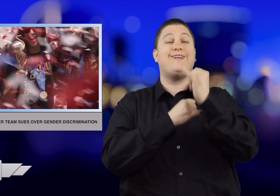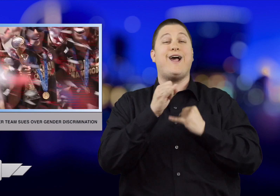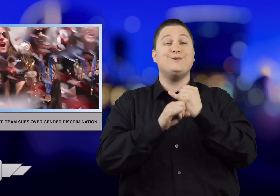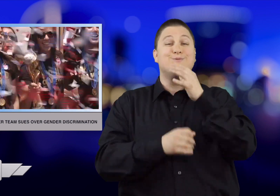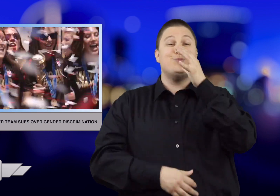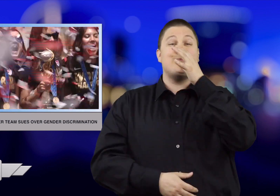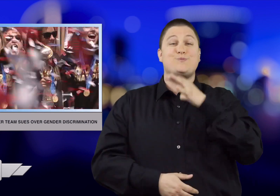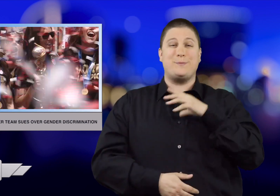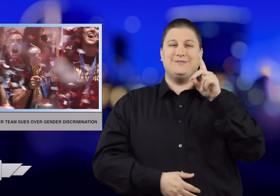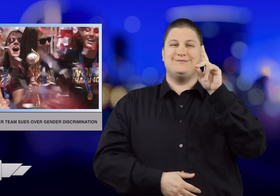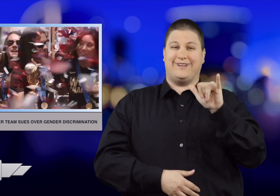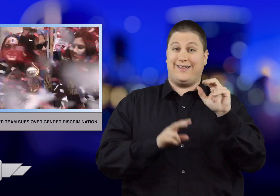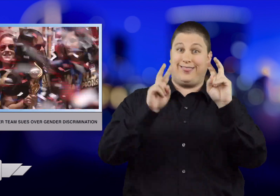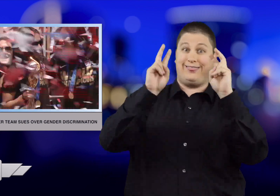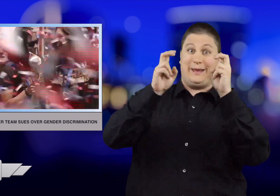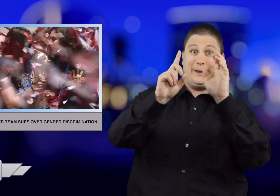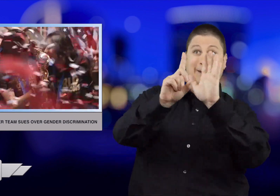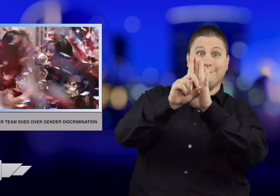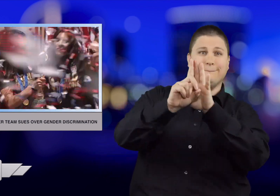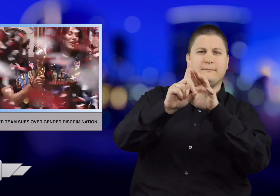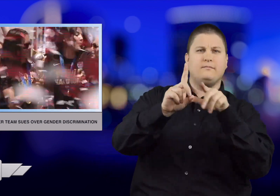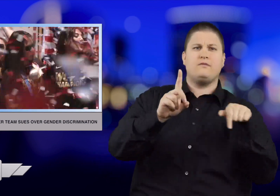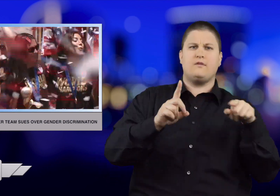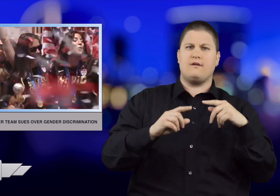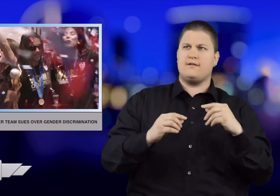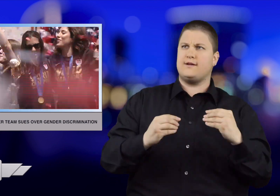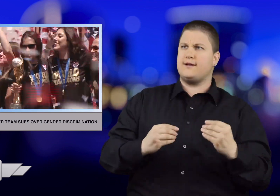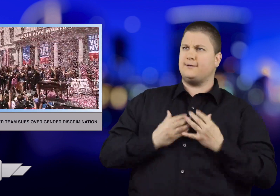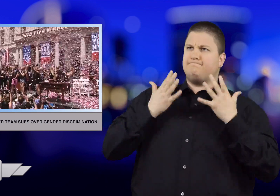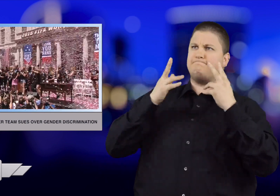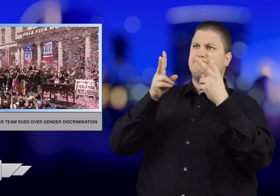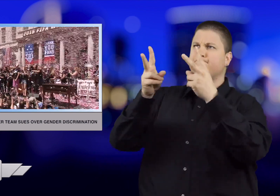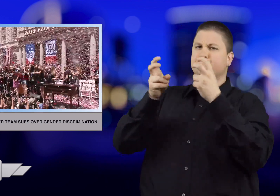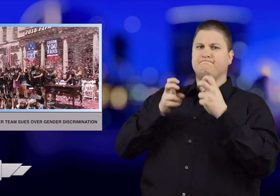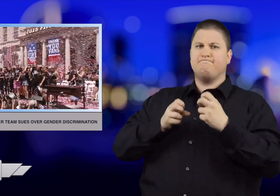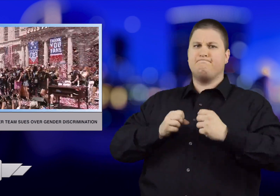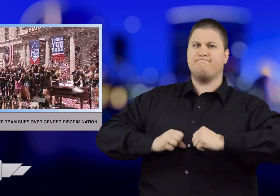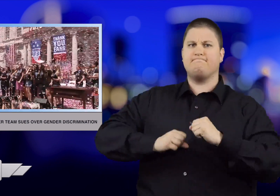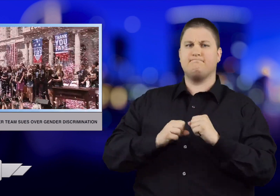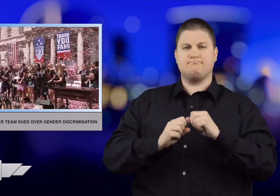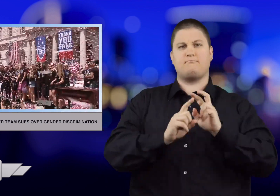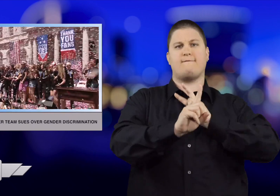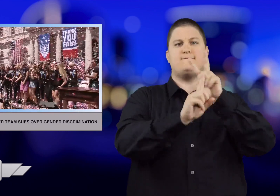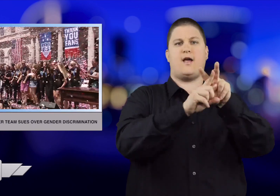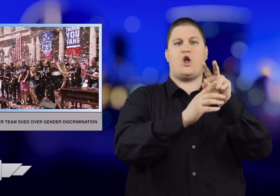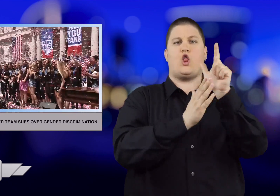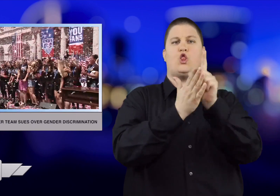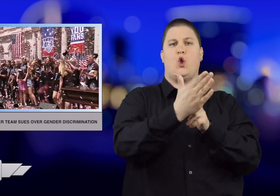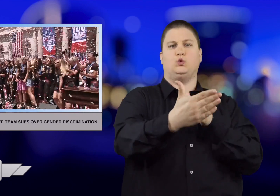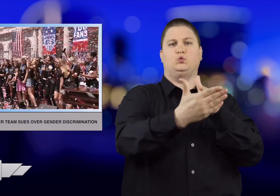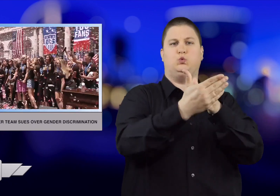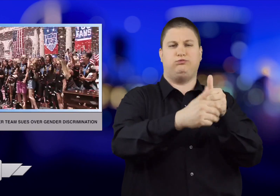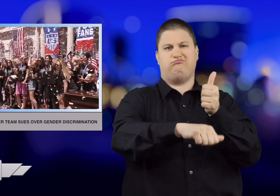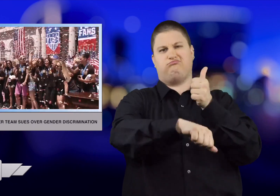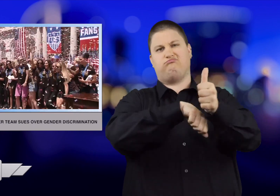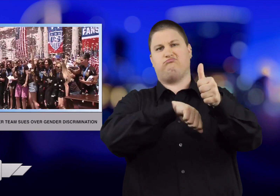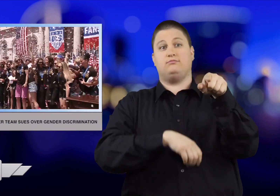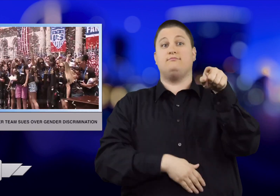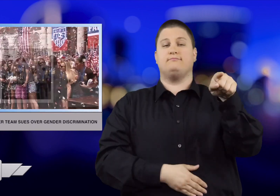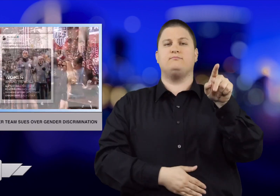Using the theme of International Women's Day as inspiration, the team filed a lawsuit accusing